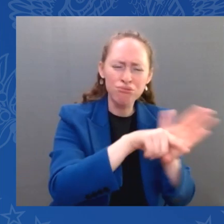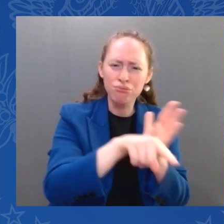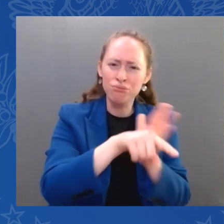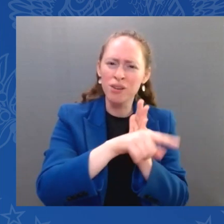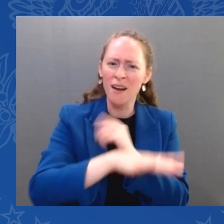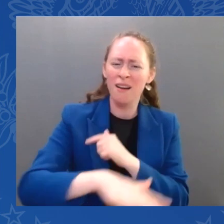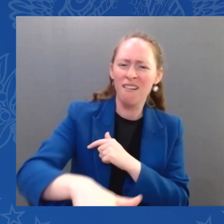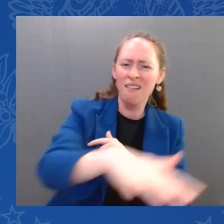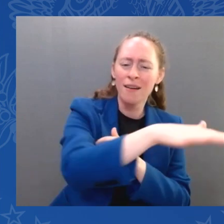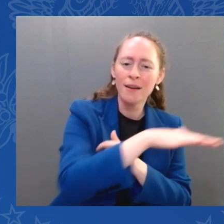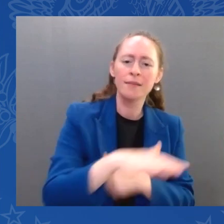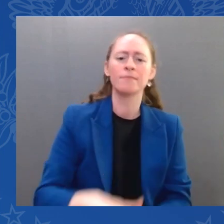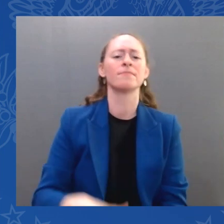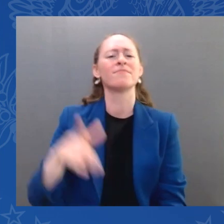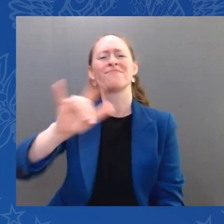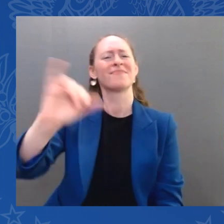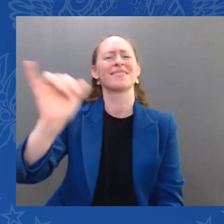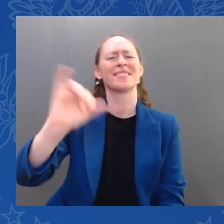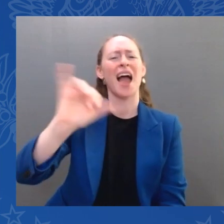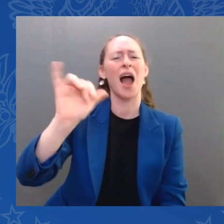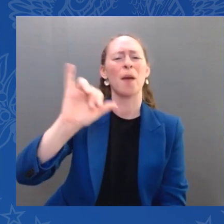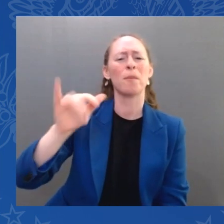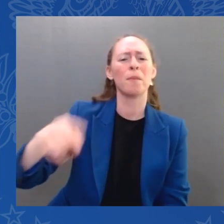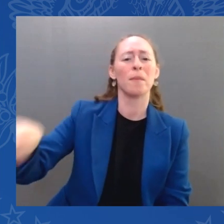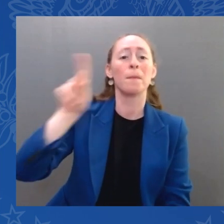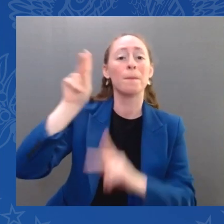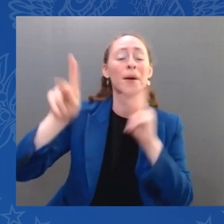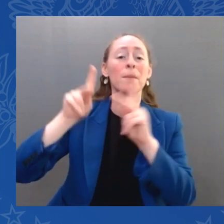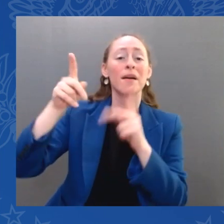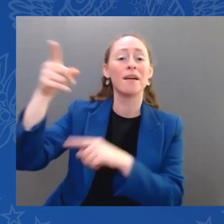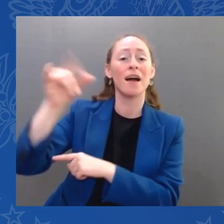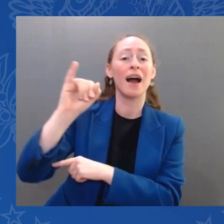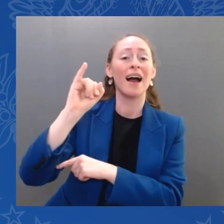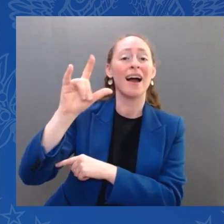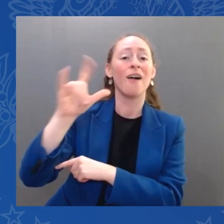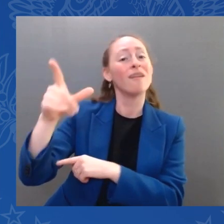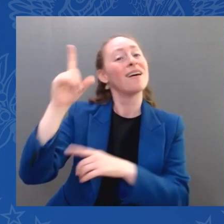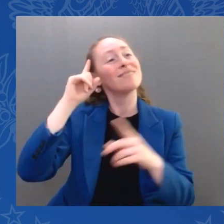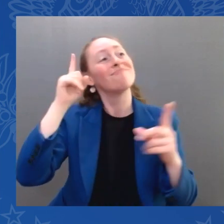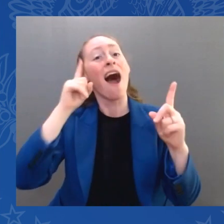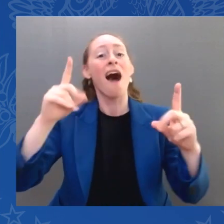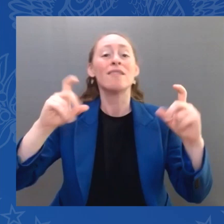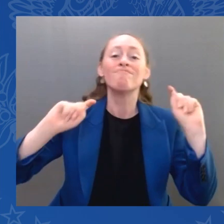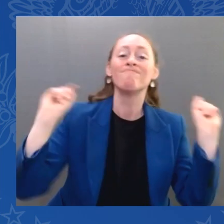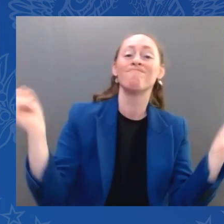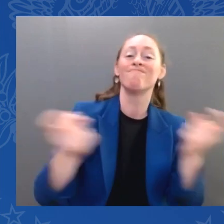And that's what we owe all those families represented here today and all over this country the past many years,